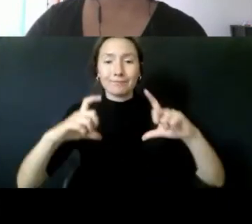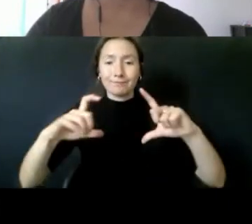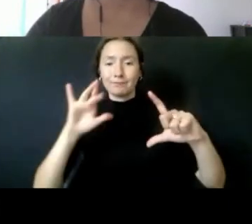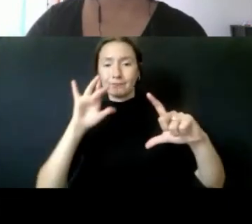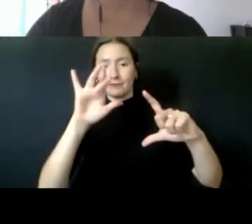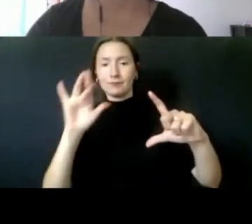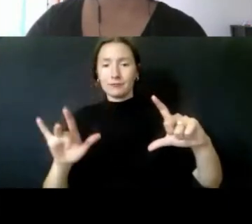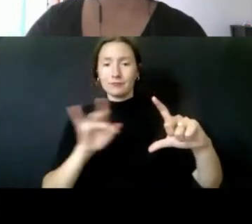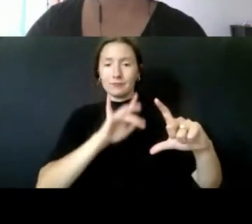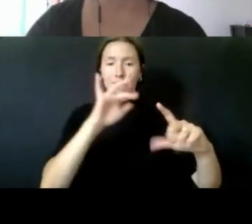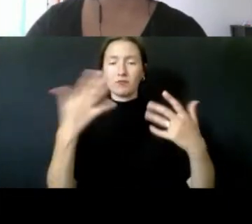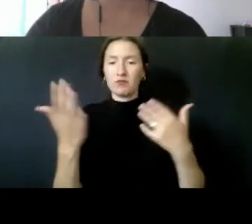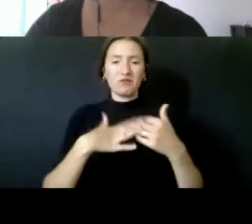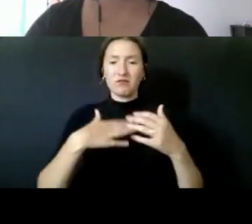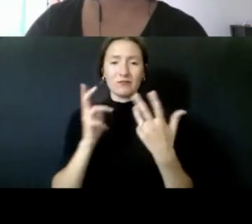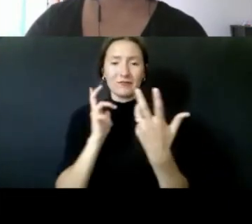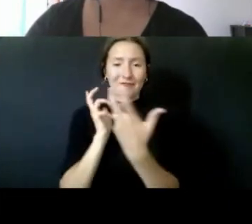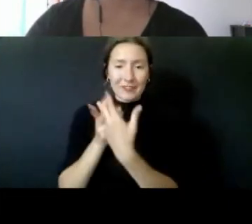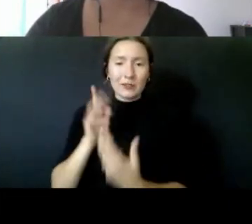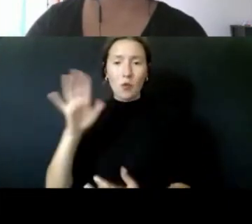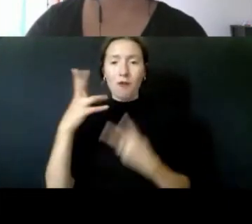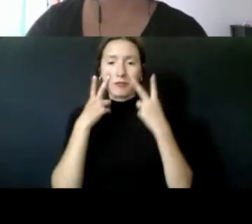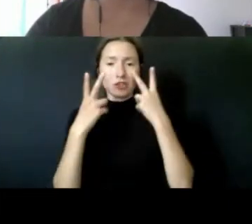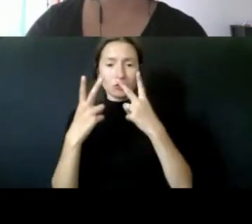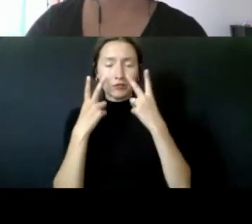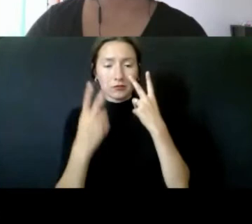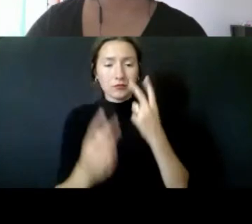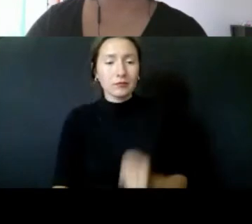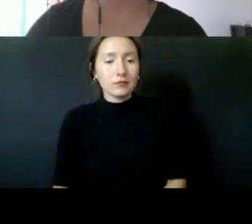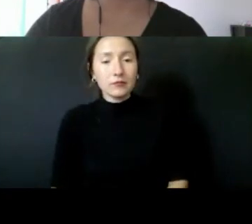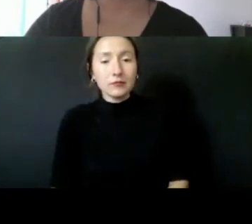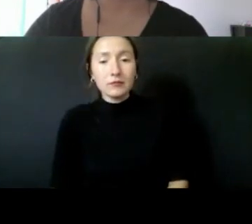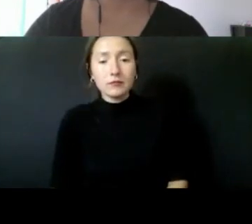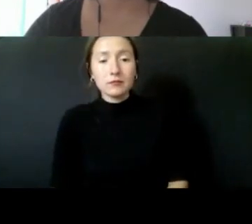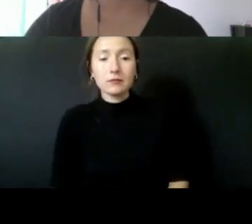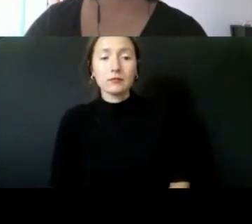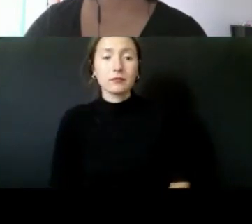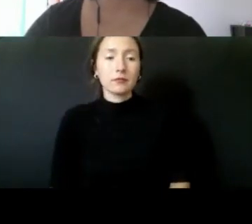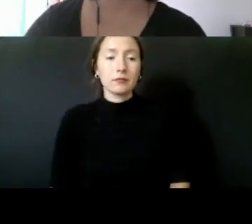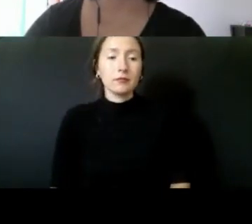people who just want to use grayscale you can also choose contrast so for example if you're training